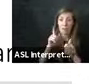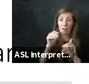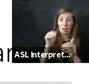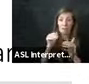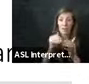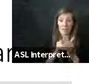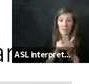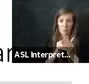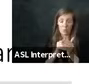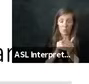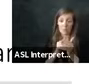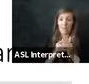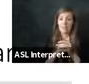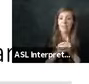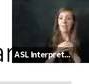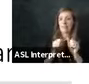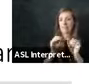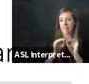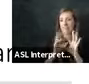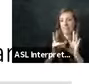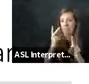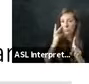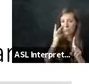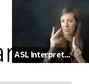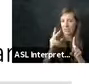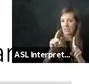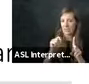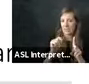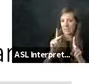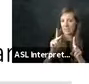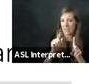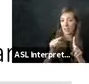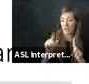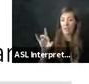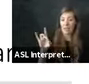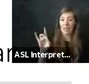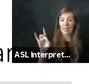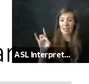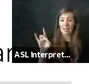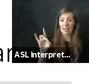you can see that the Tk through eight students have had